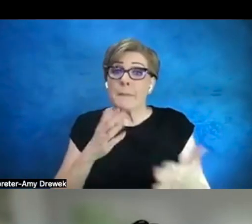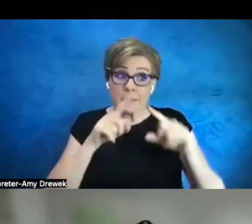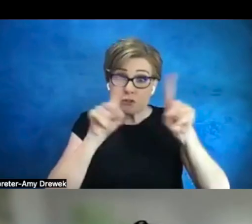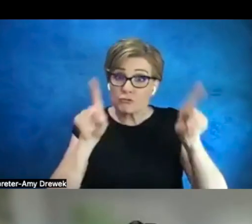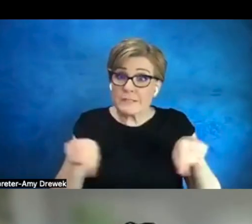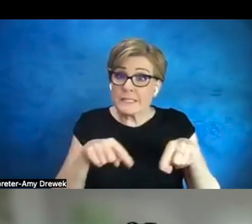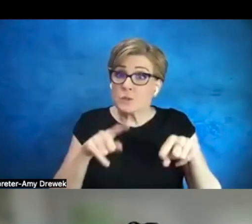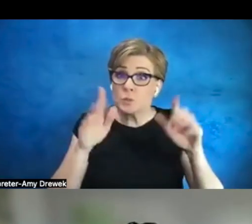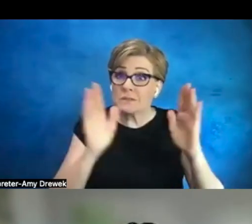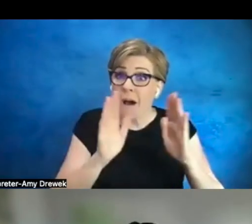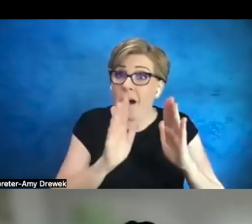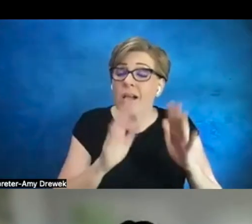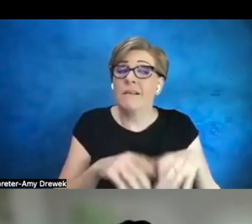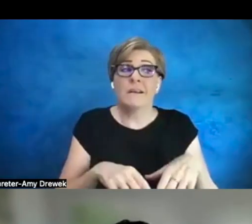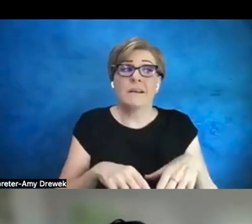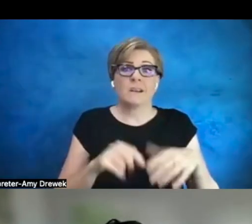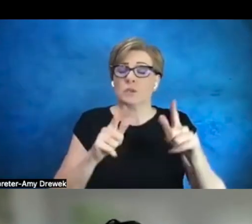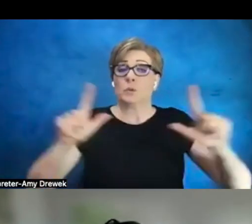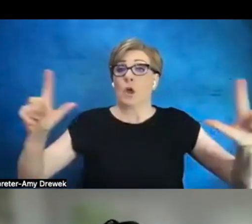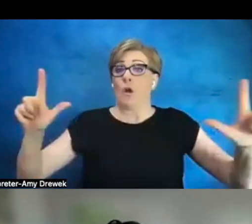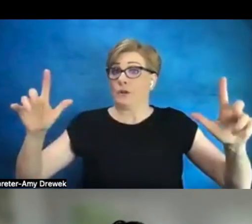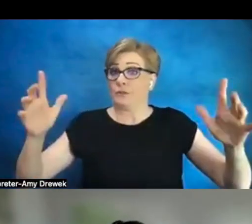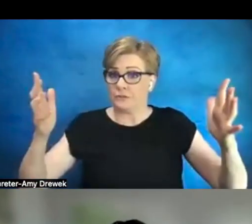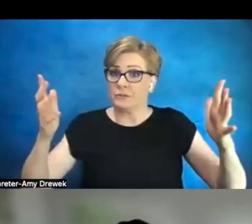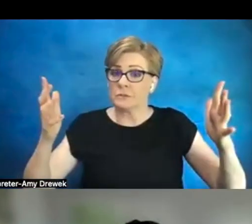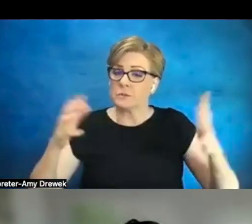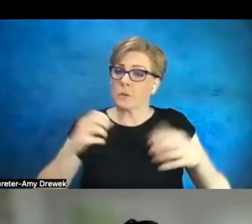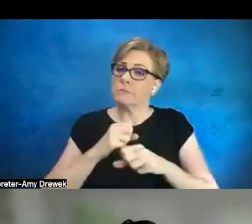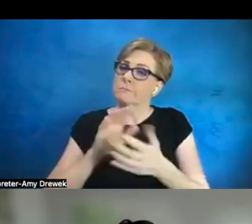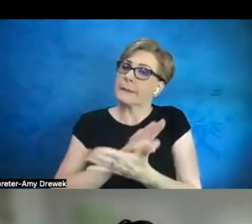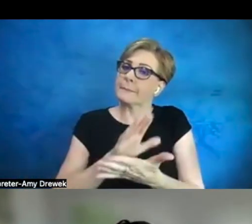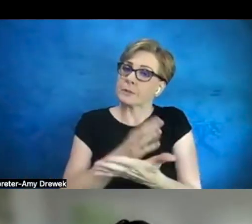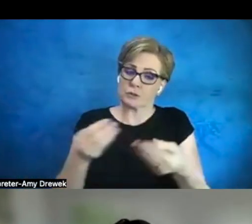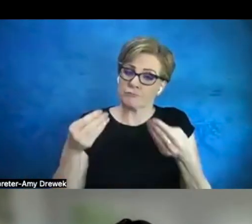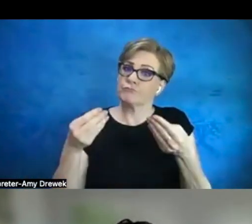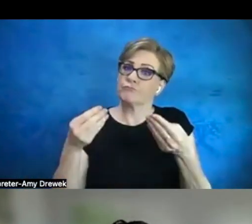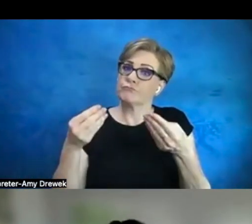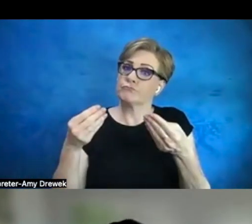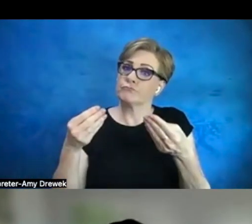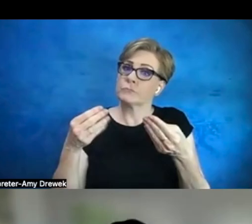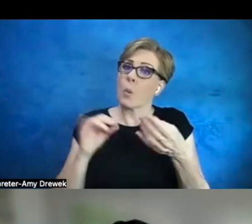space is too large, and everything therein. So it's really helpful to have backups of your